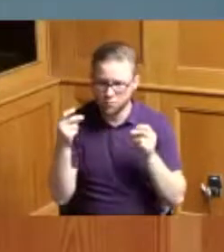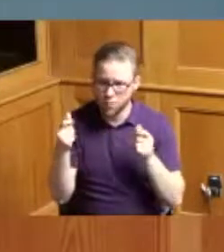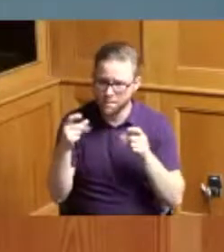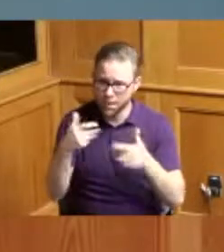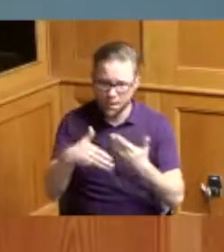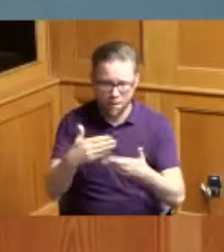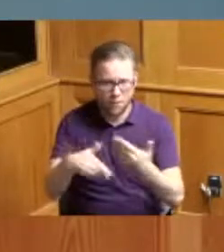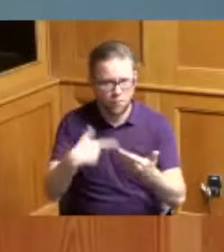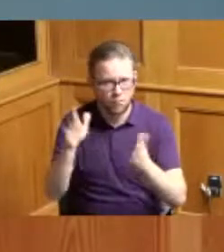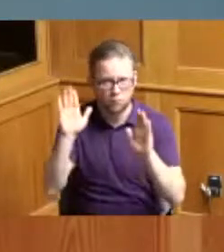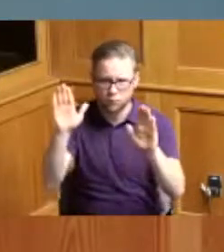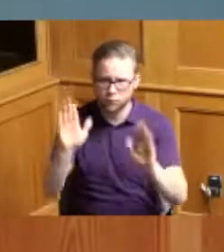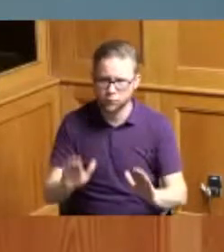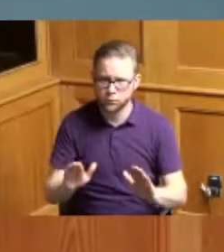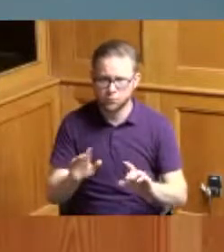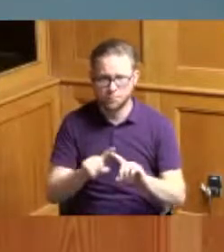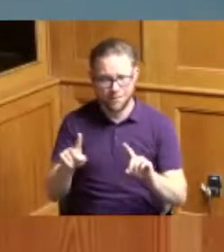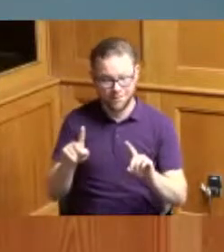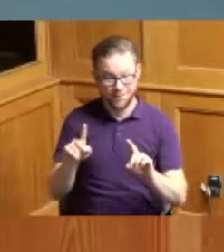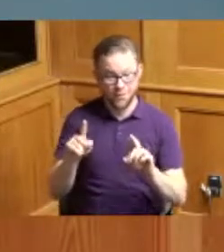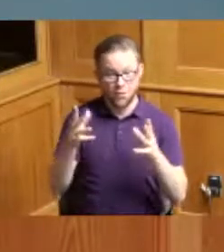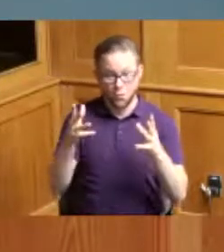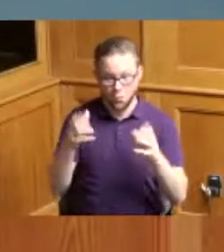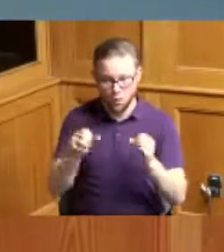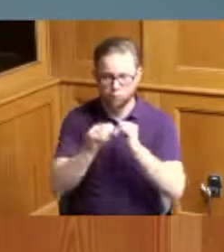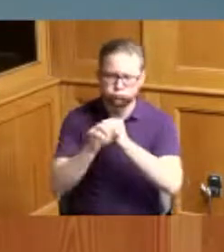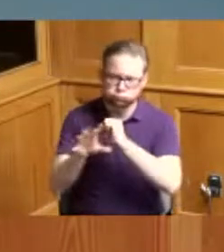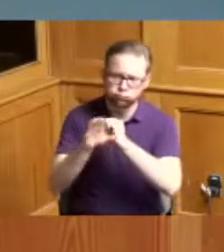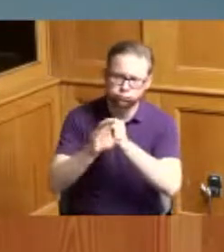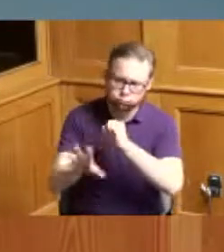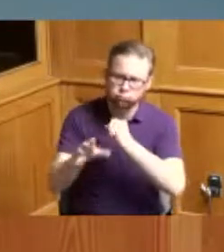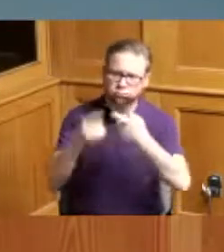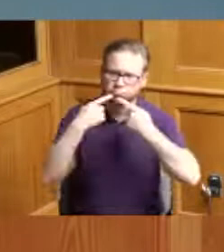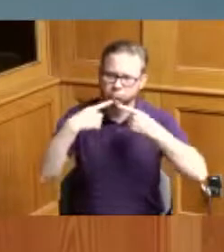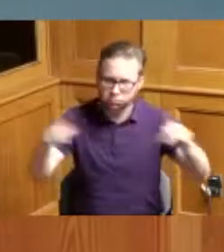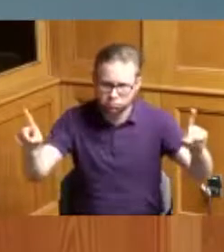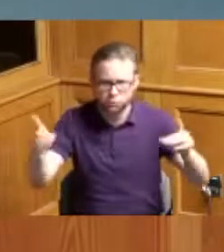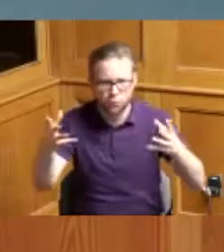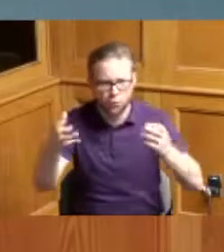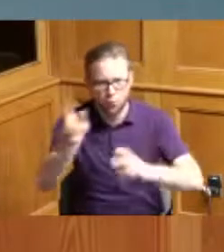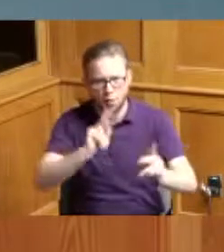but how do we make sure that more people even know about it I mean I get questioned all the time do